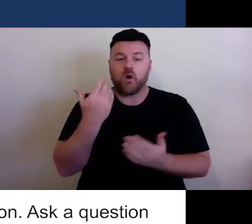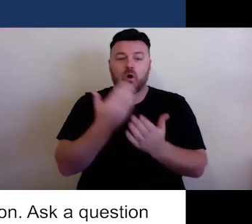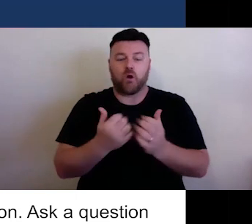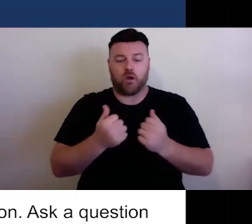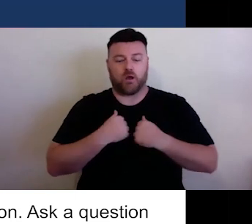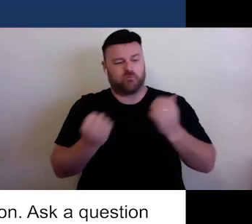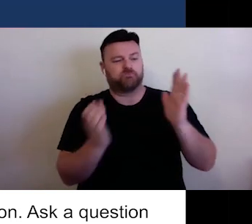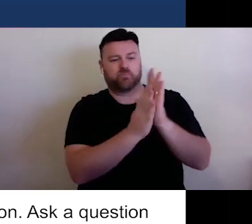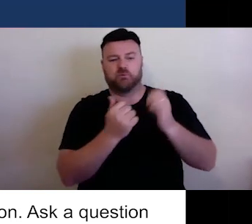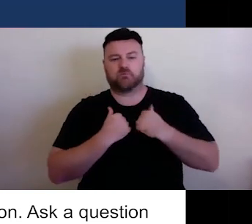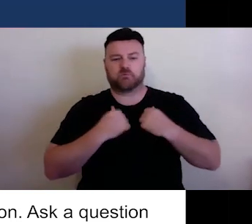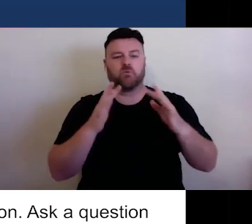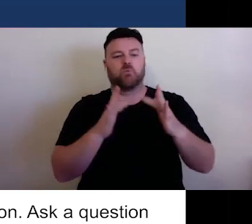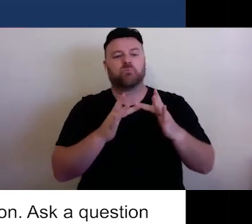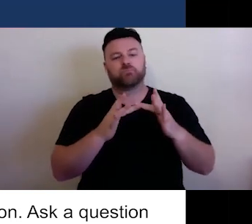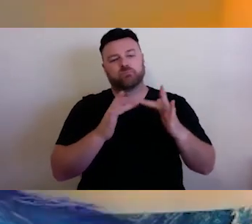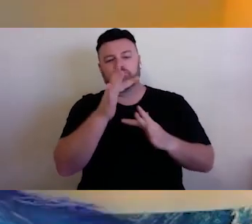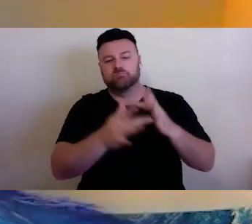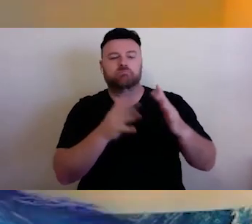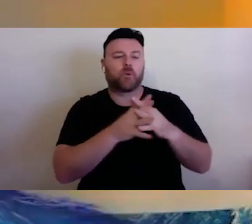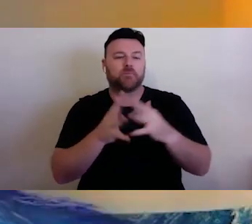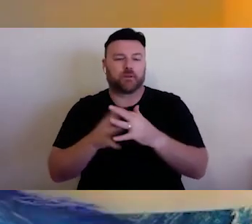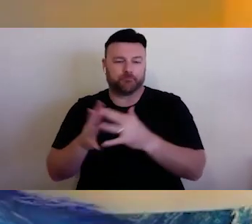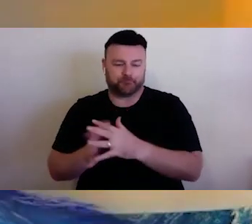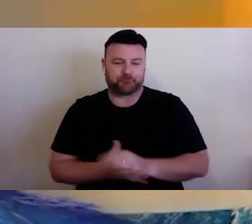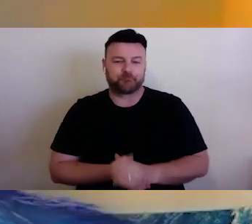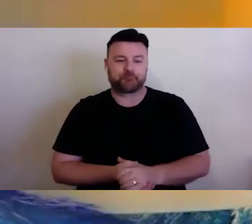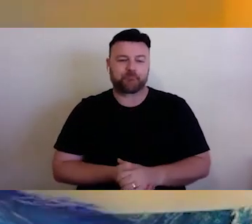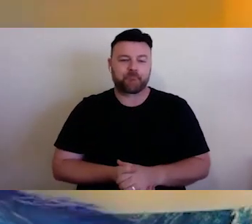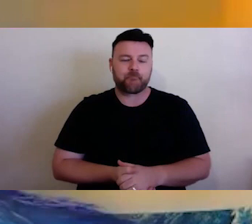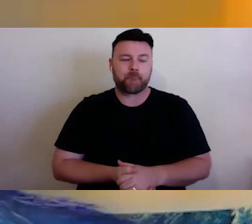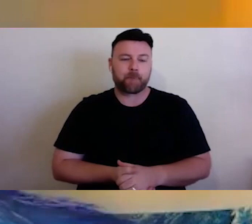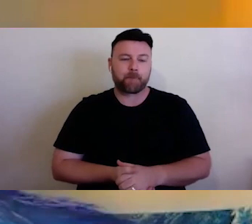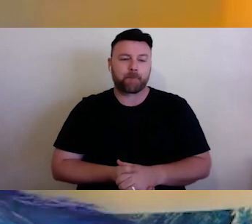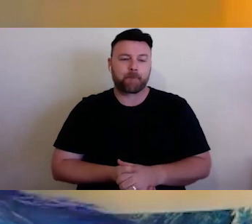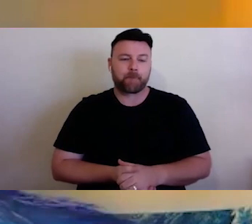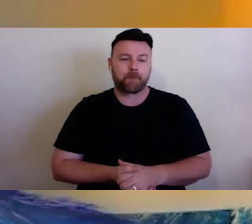Australia Council for the Arts main page. This week, the Australia